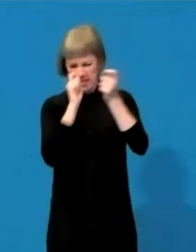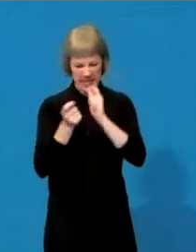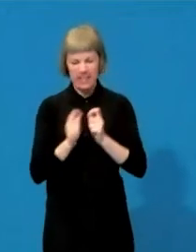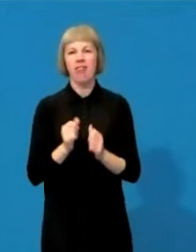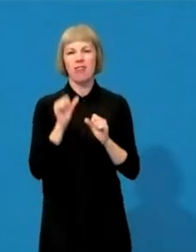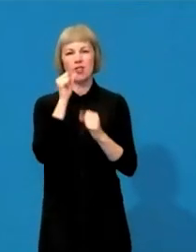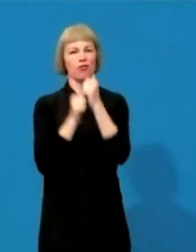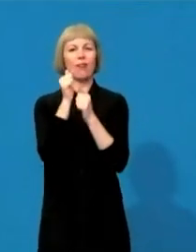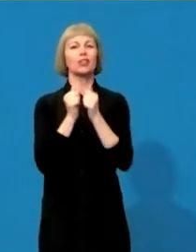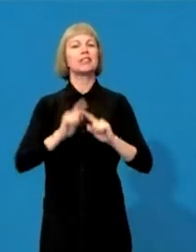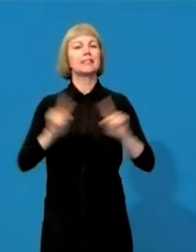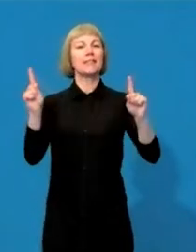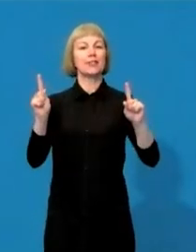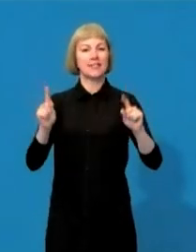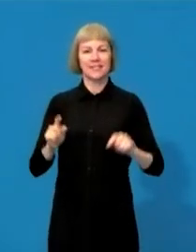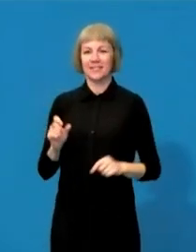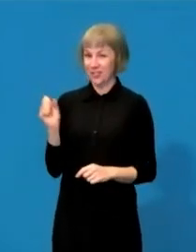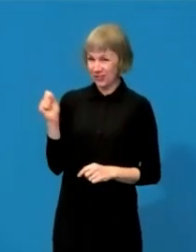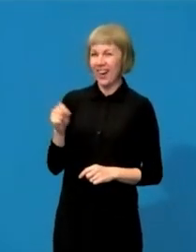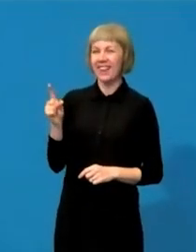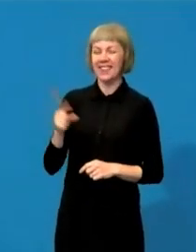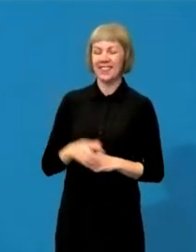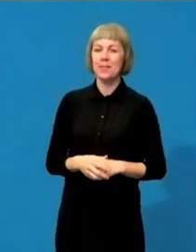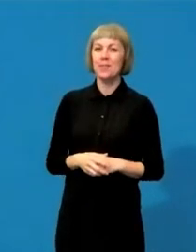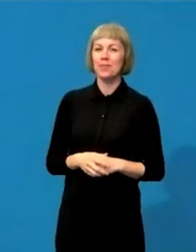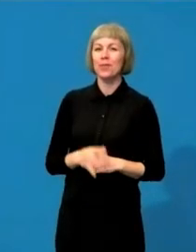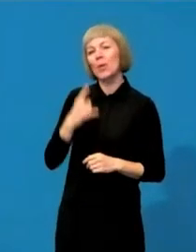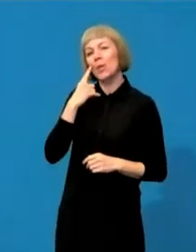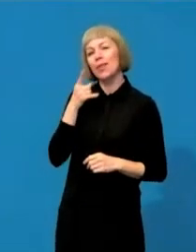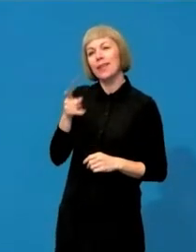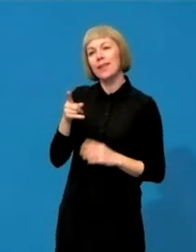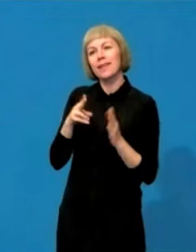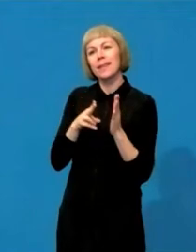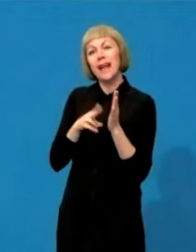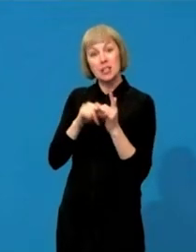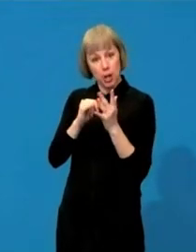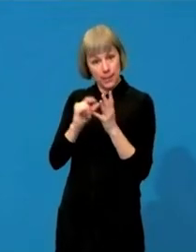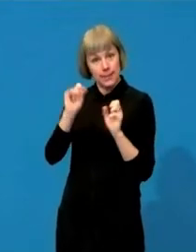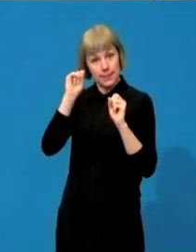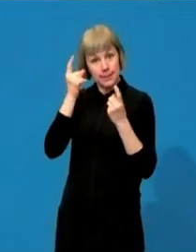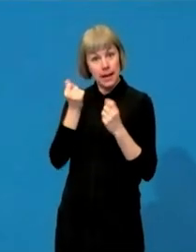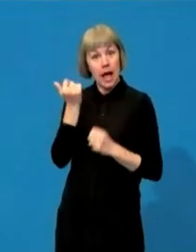Do you think they understand that in Aboriginal culture we also have men's and